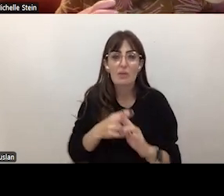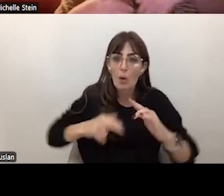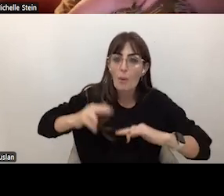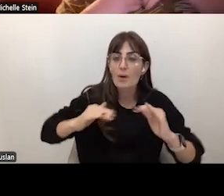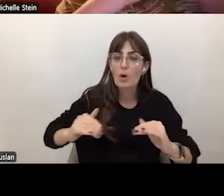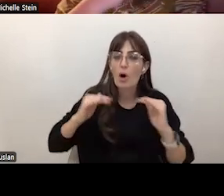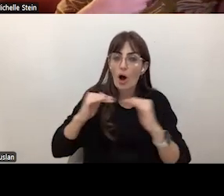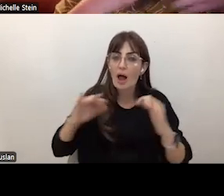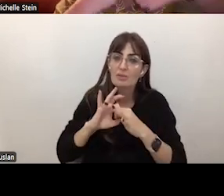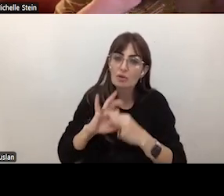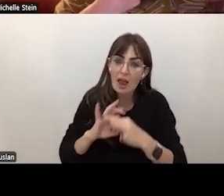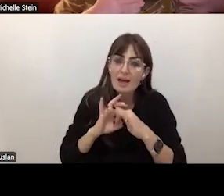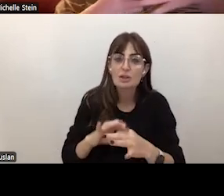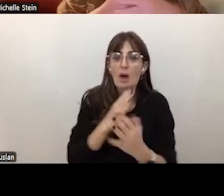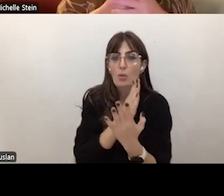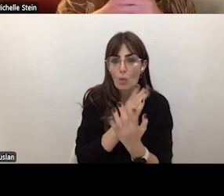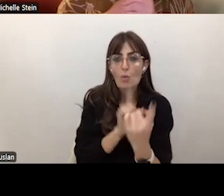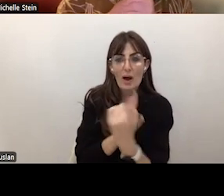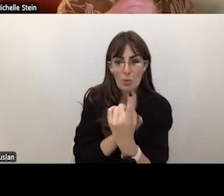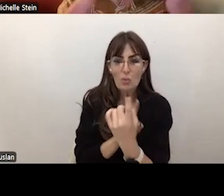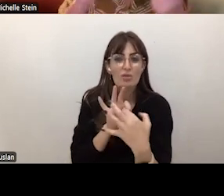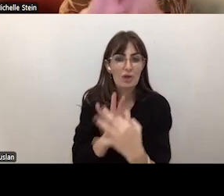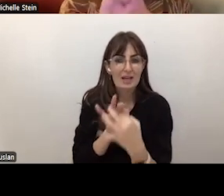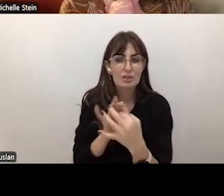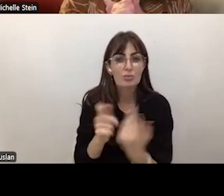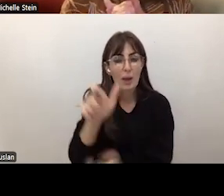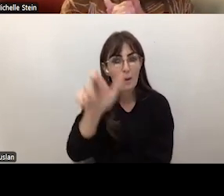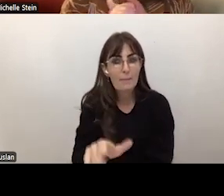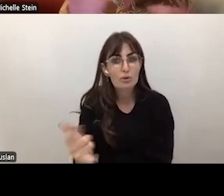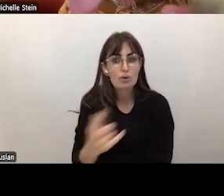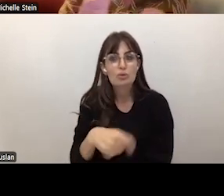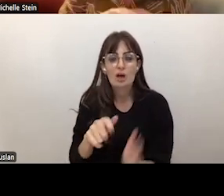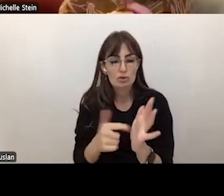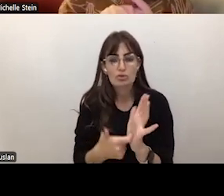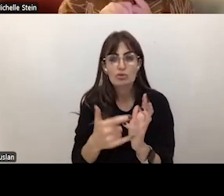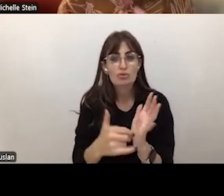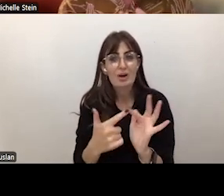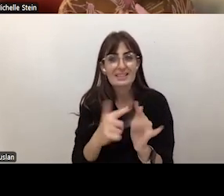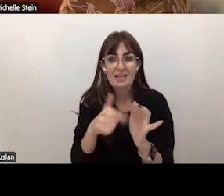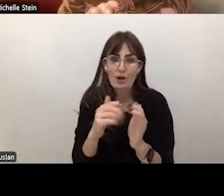relationships, one-on-one relationships with someone who might be a trustee or a high net worth